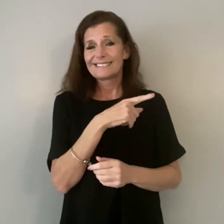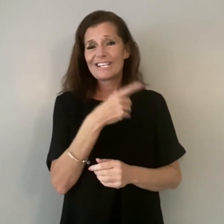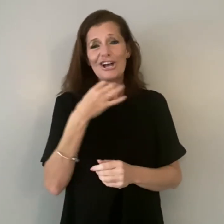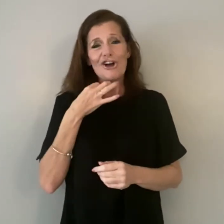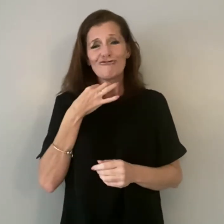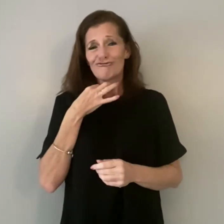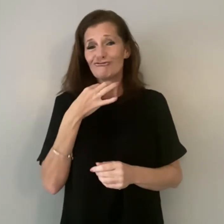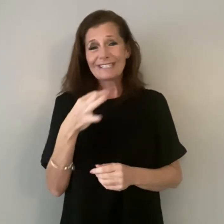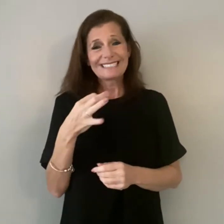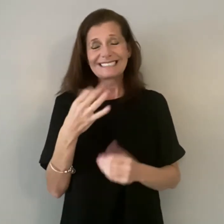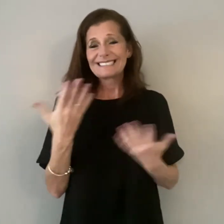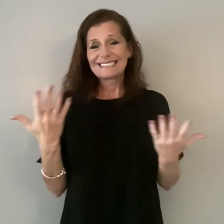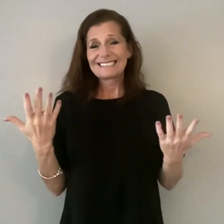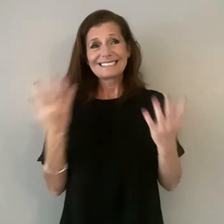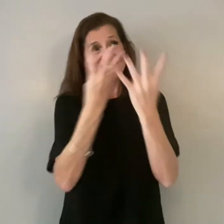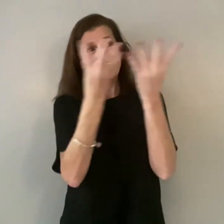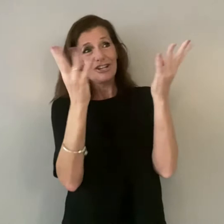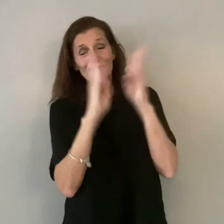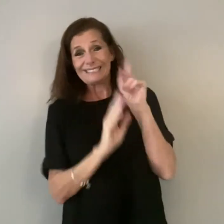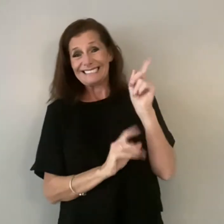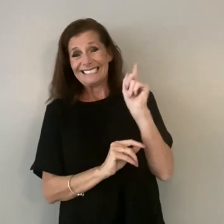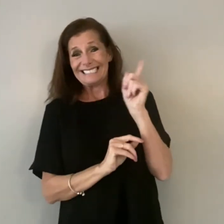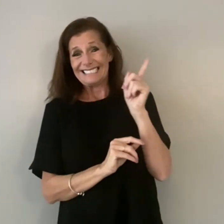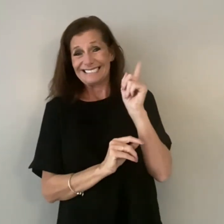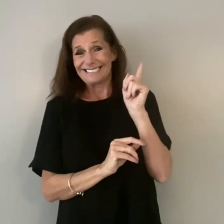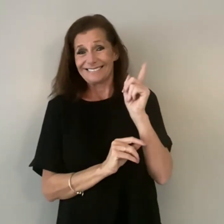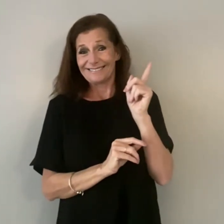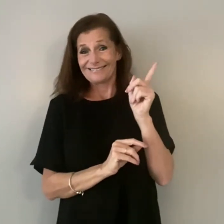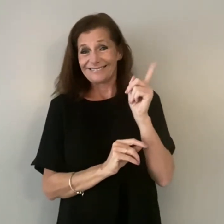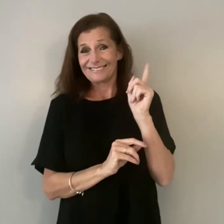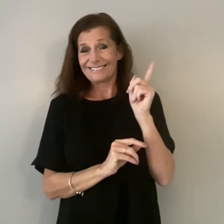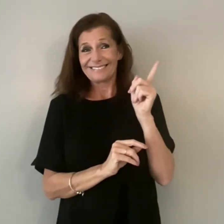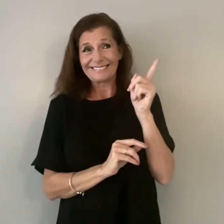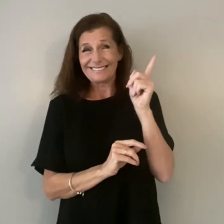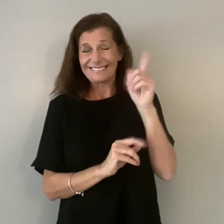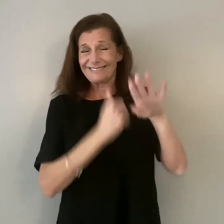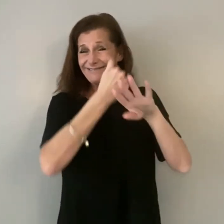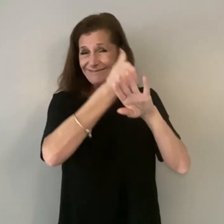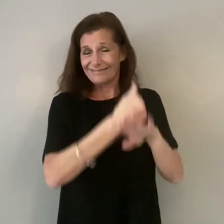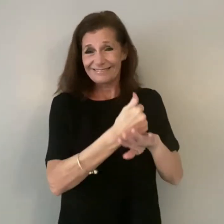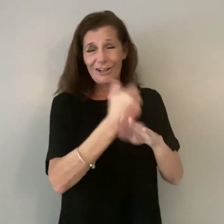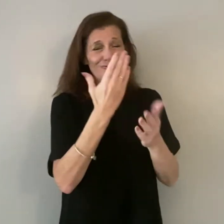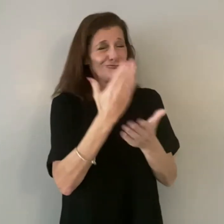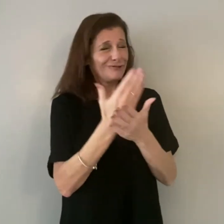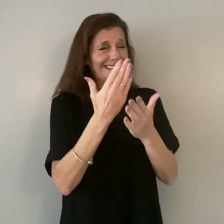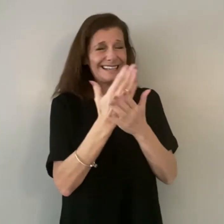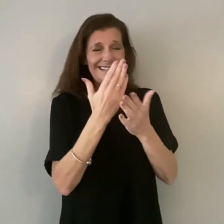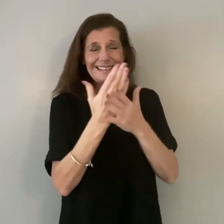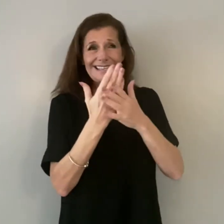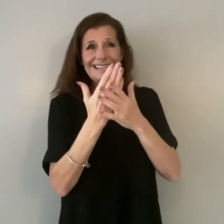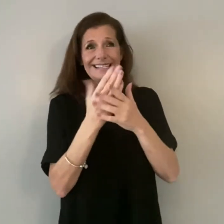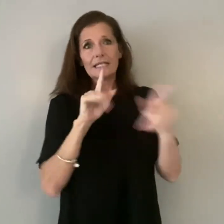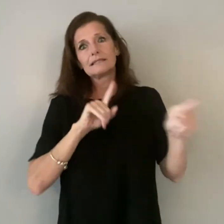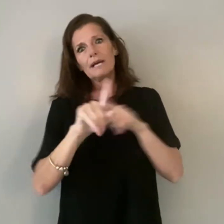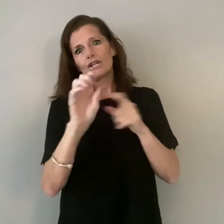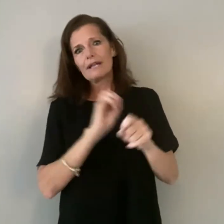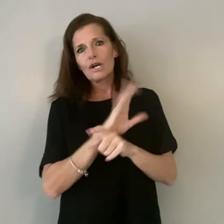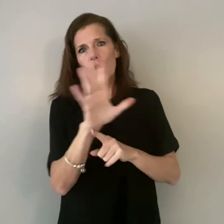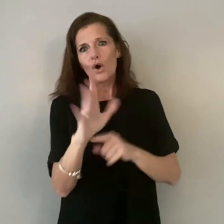Risk is at the core of what trustees are there to do to think about. It really is topical given COVID-19 particularly,